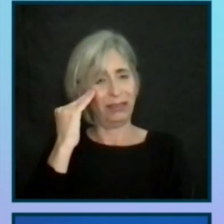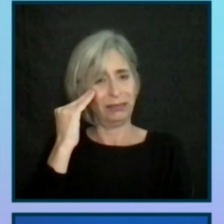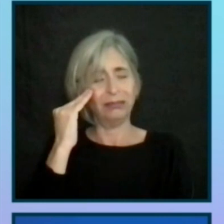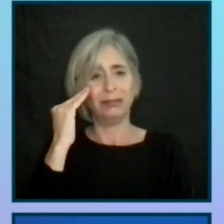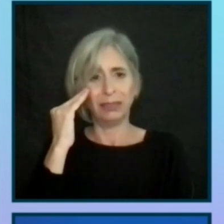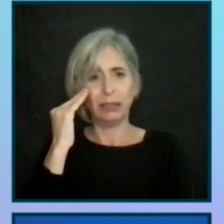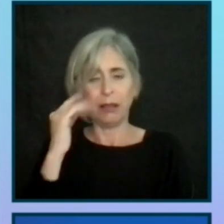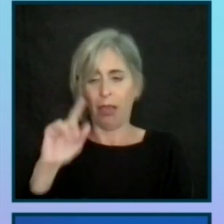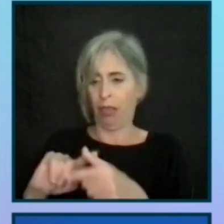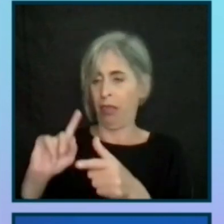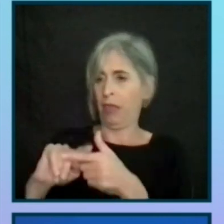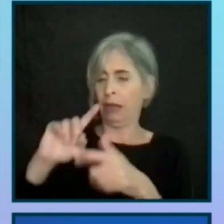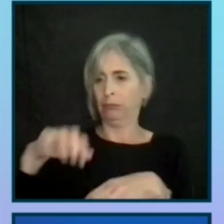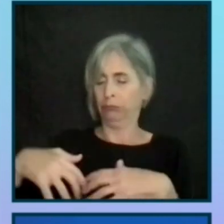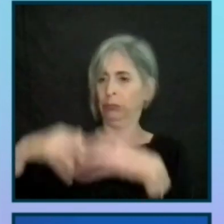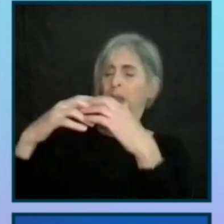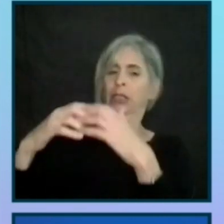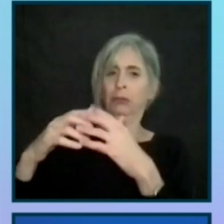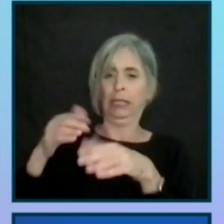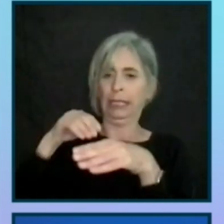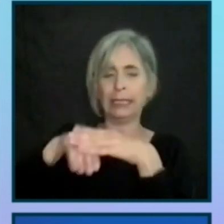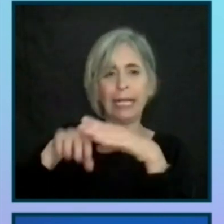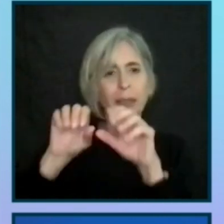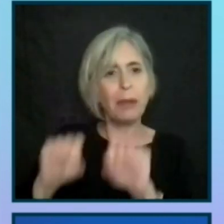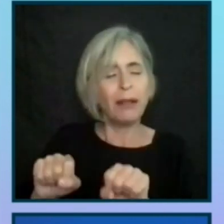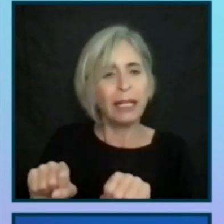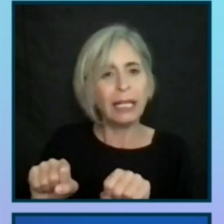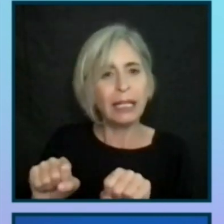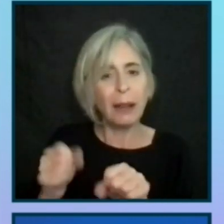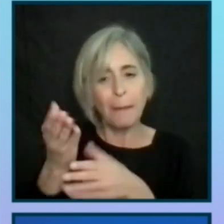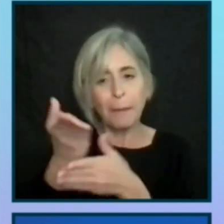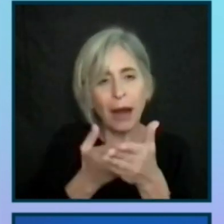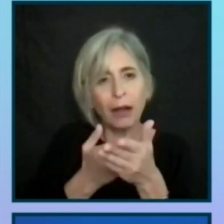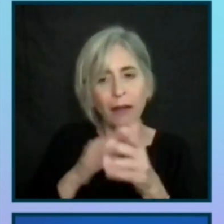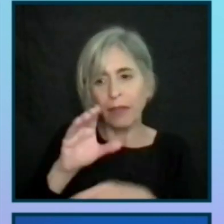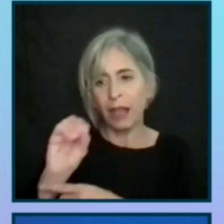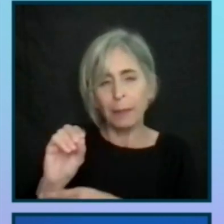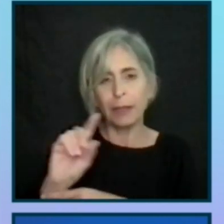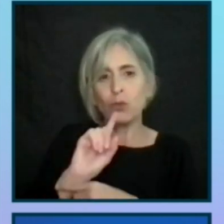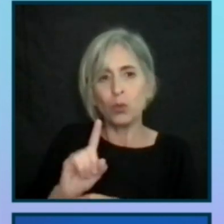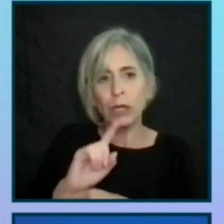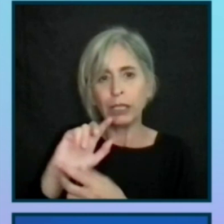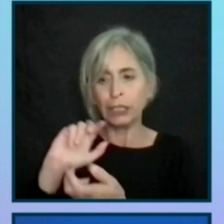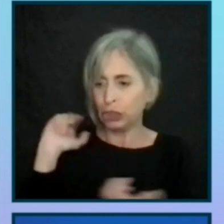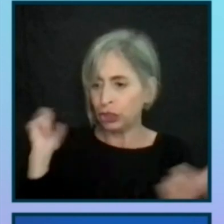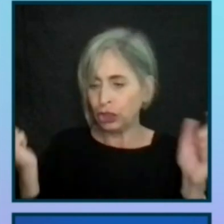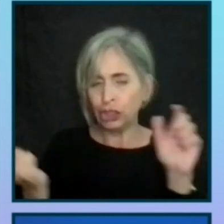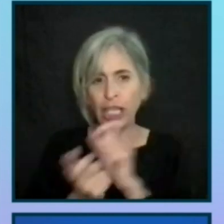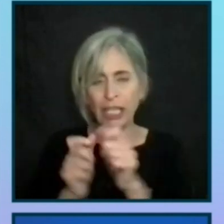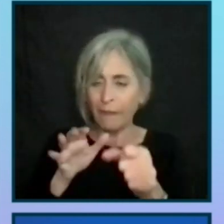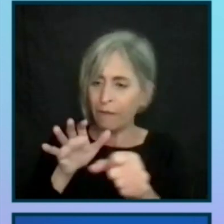up an accessibility portion of the company, and really try transformed the entire company